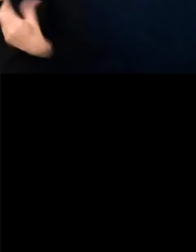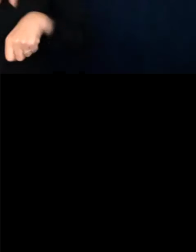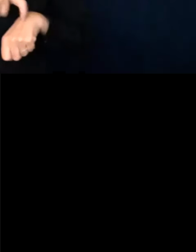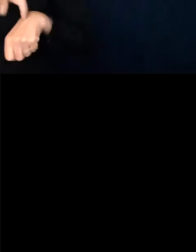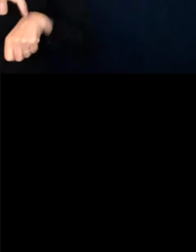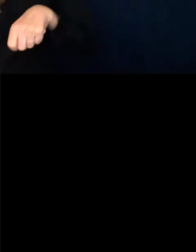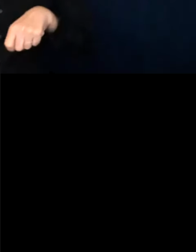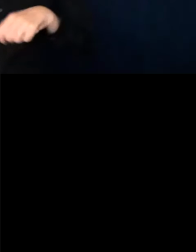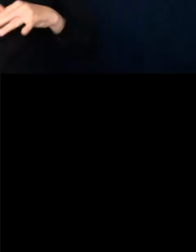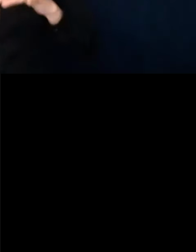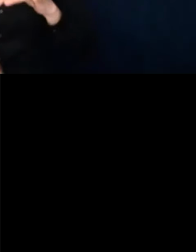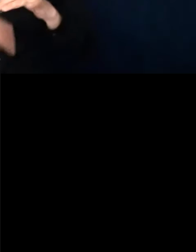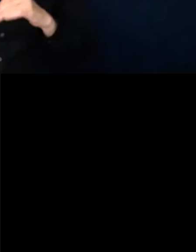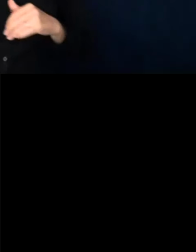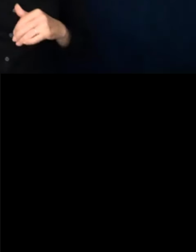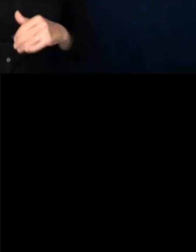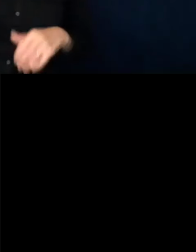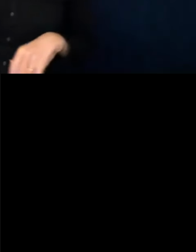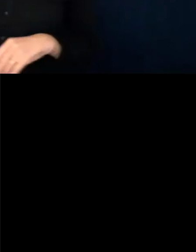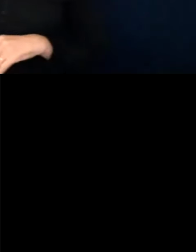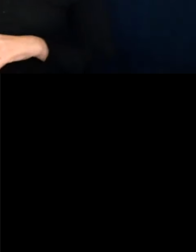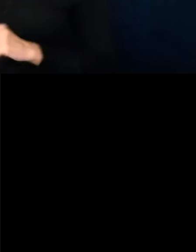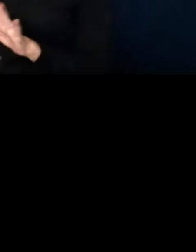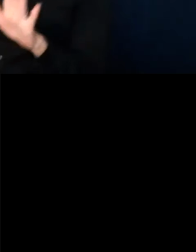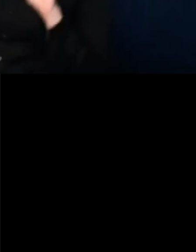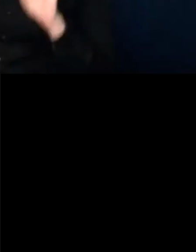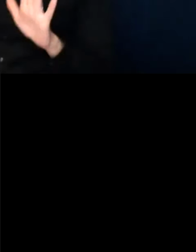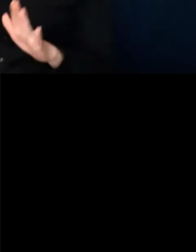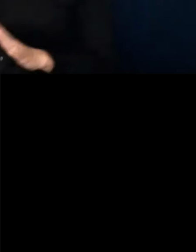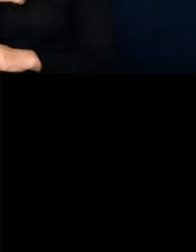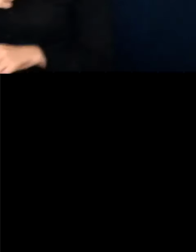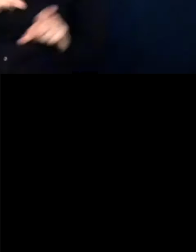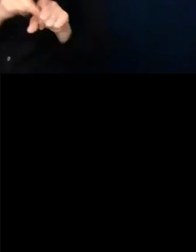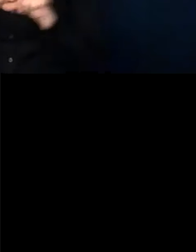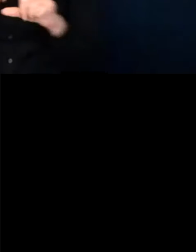Awesome, we're excited too, you have no idea. We're so excited to learn